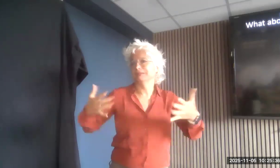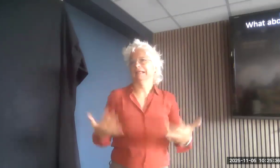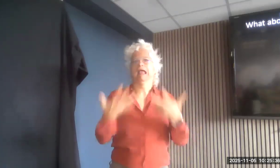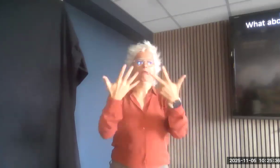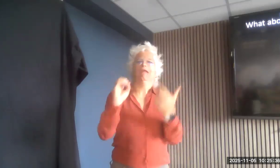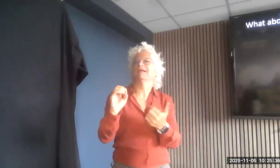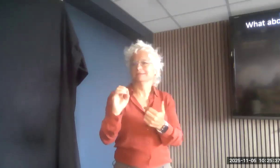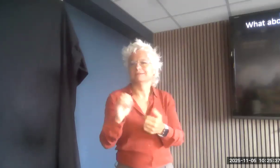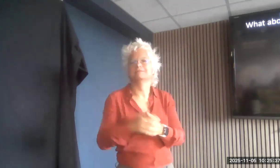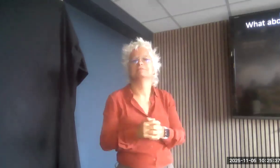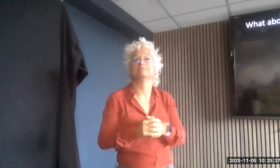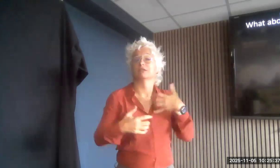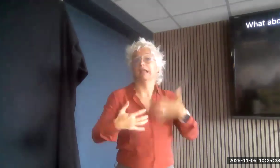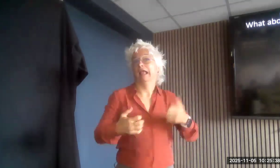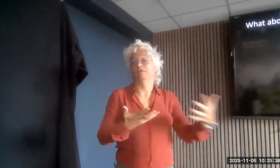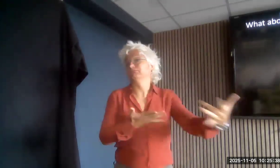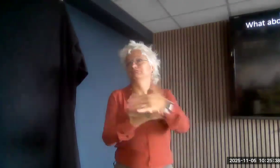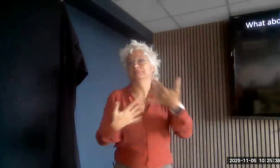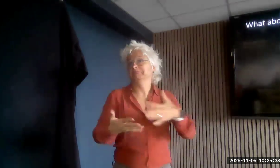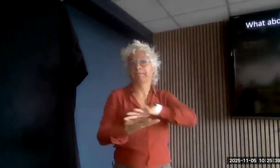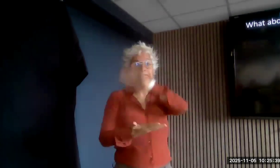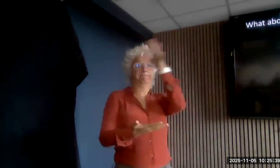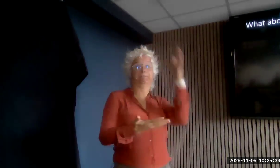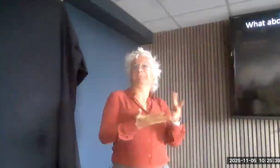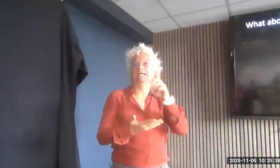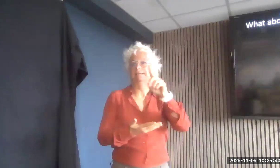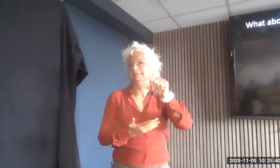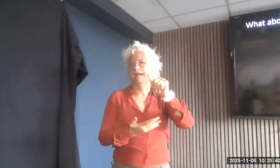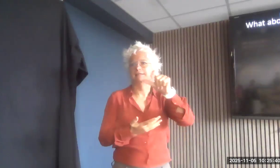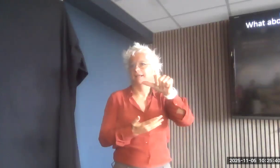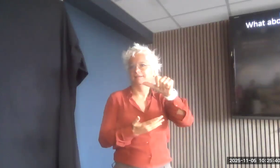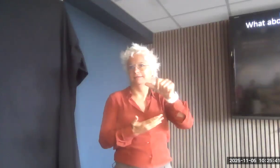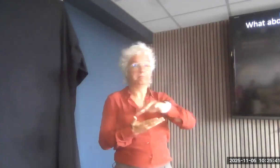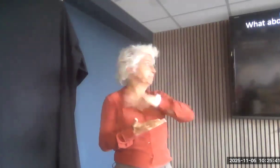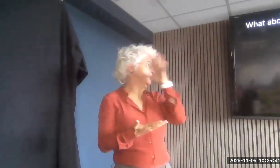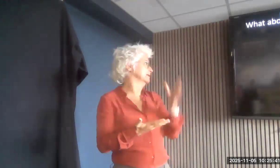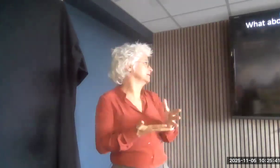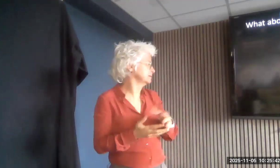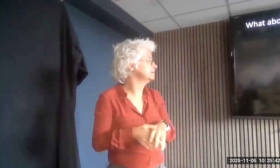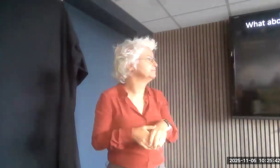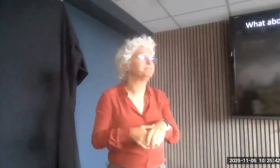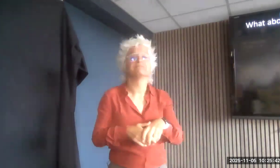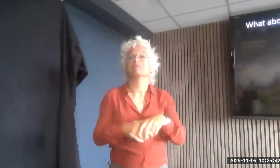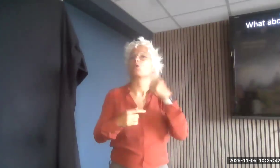And I did proposive sampling where I managed to find people using networks whether people and manage.